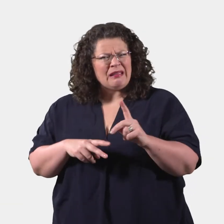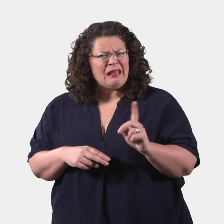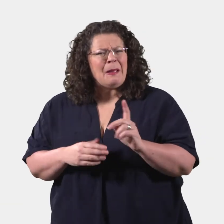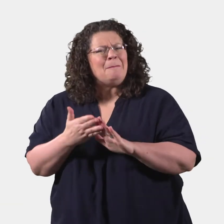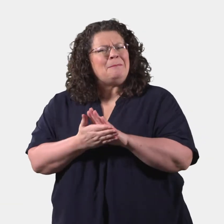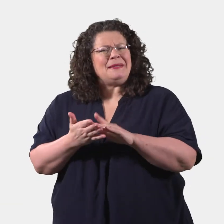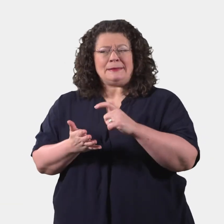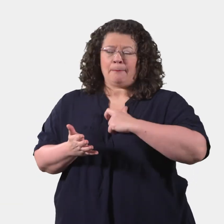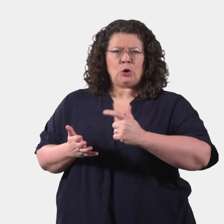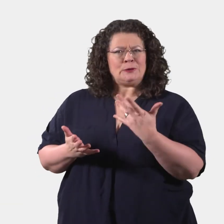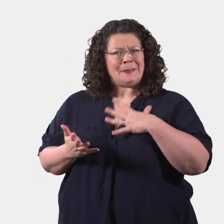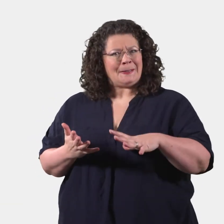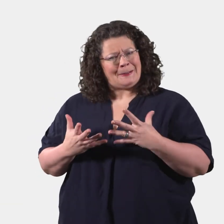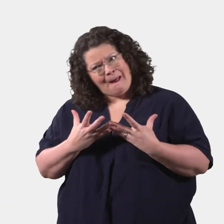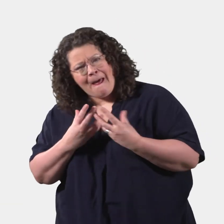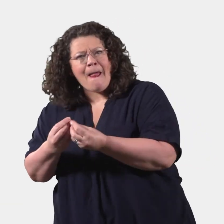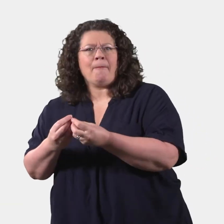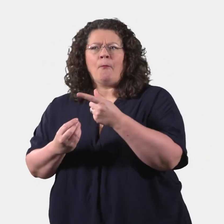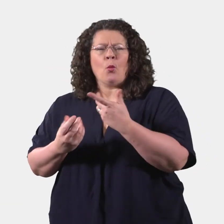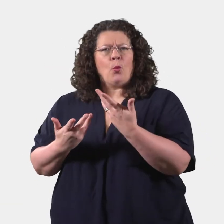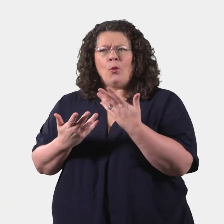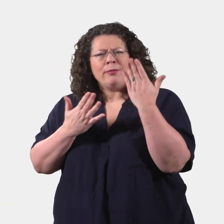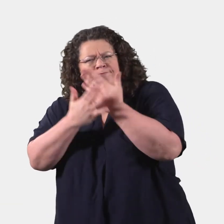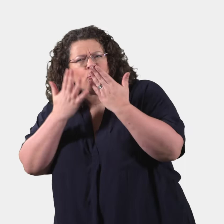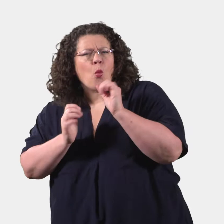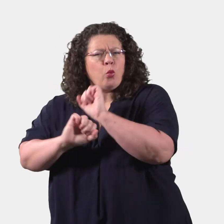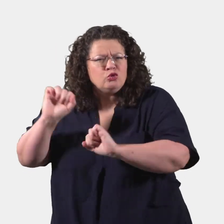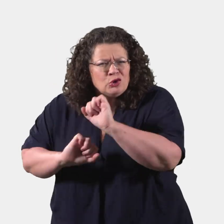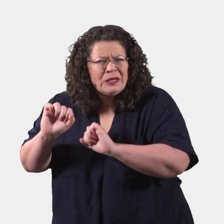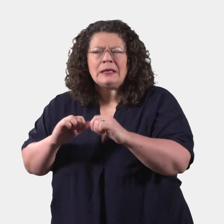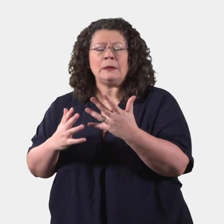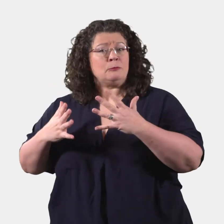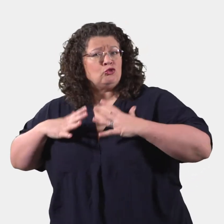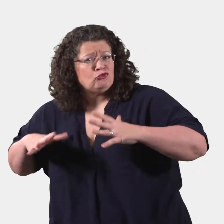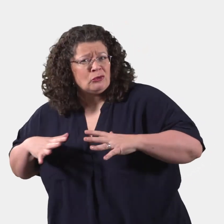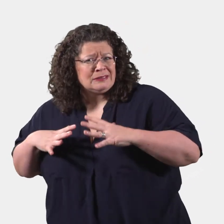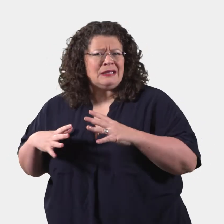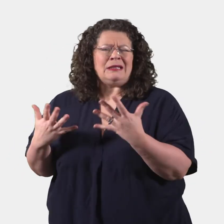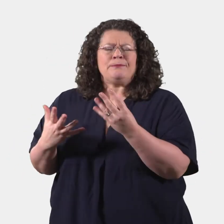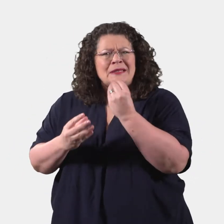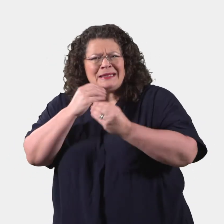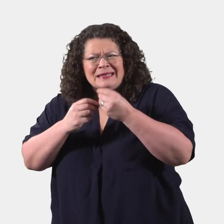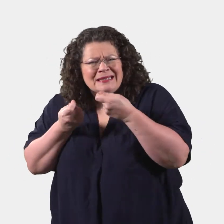Personal care is when a person needs help with things like washing, dressing, eating,